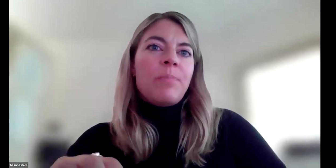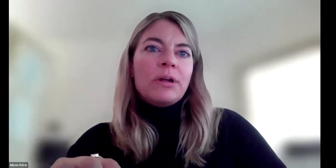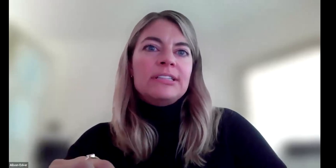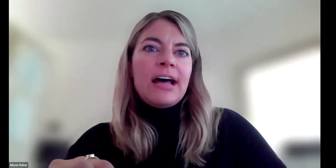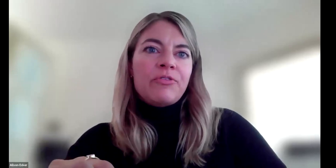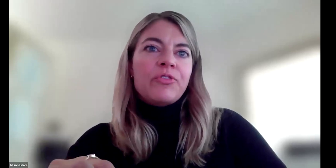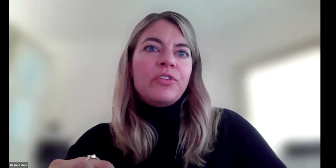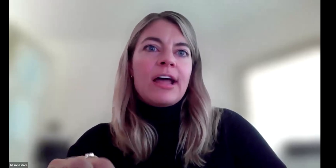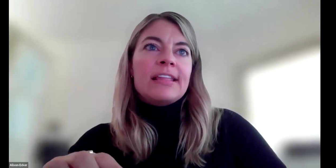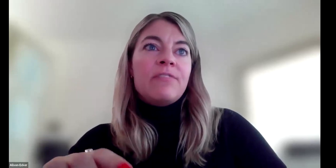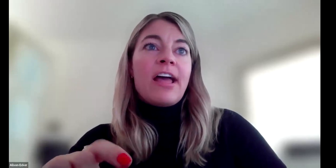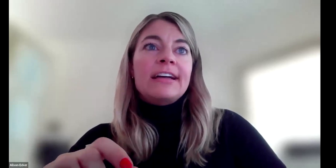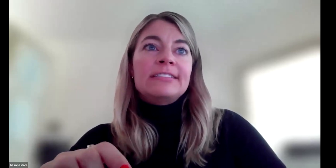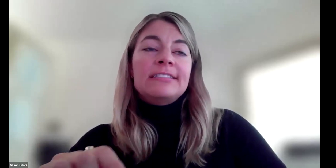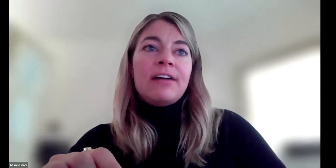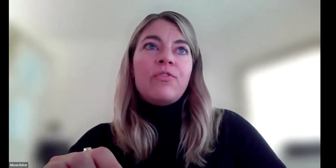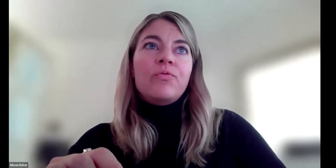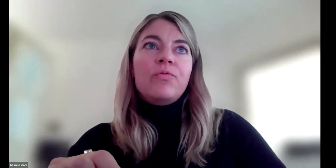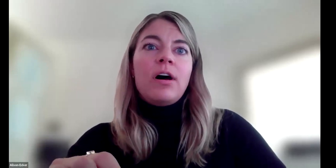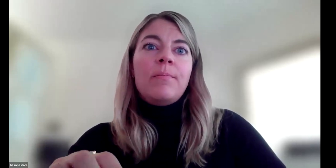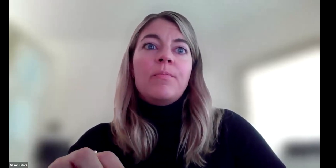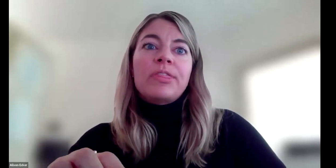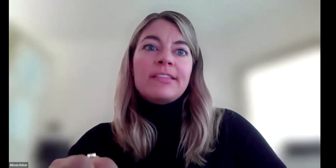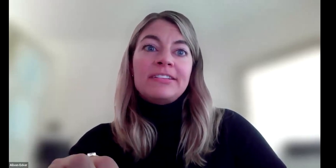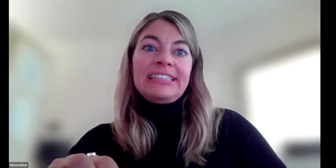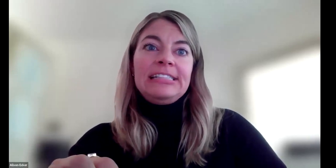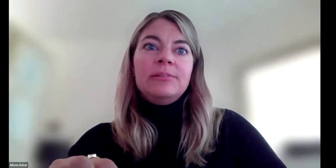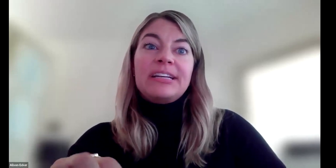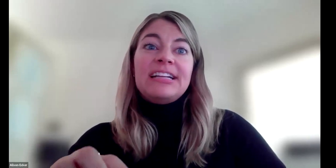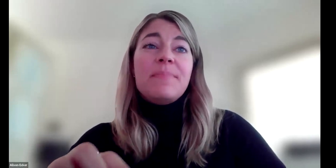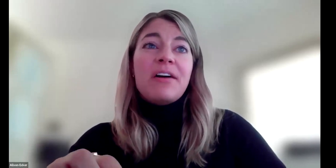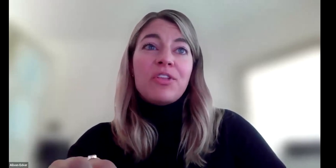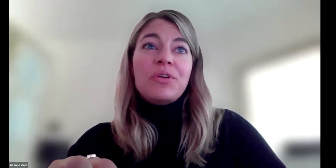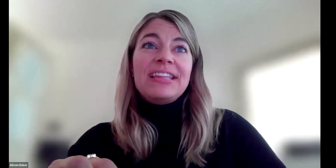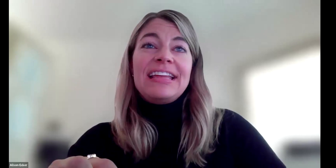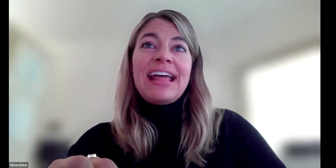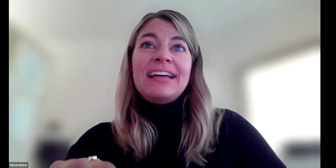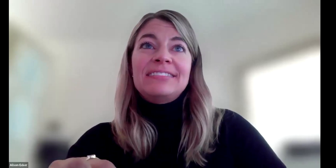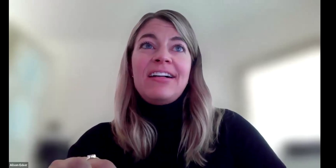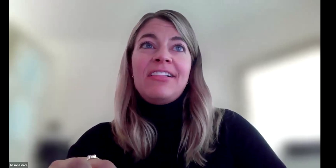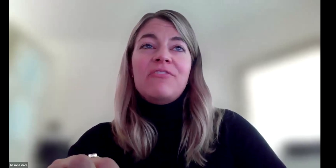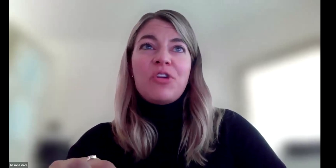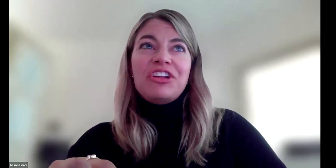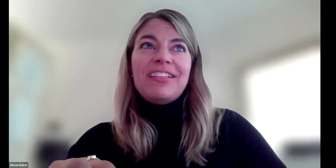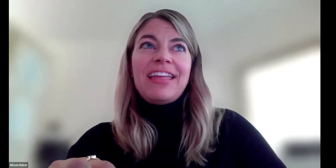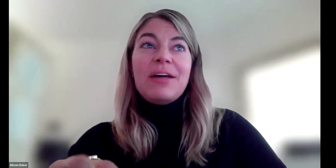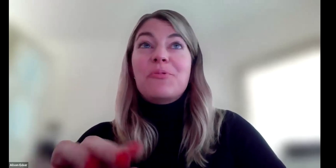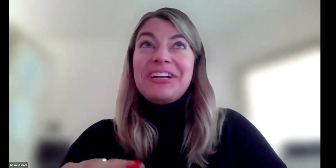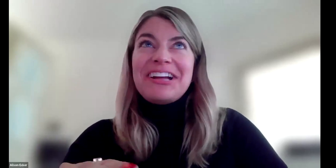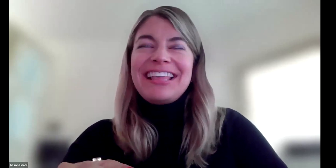born deaf. I identify as deaf with a little D because I'm not fluent in ASL, unfortunately.